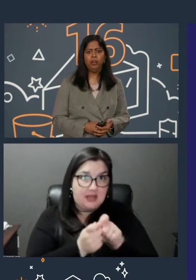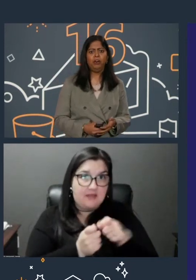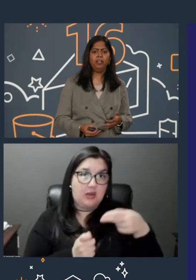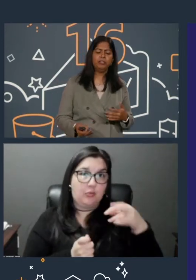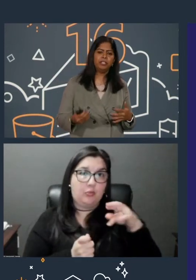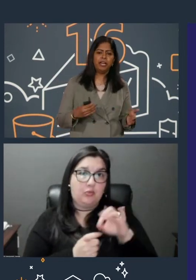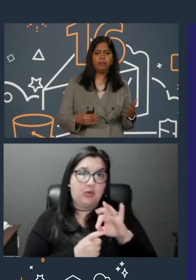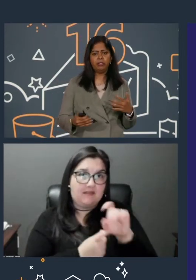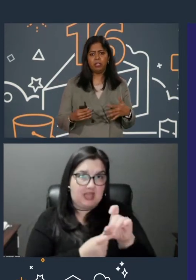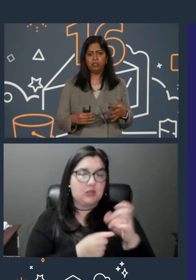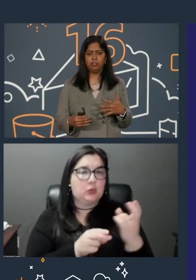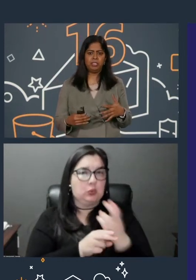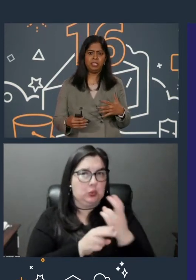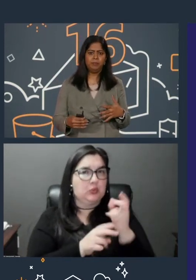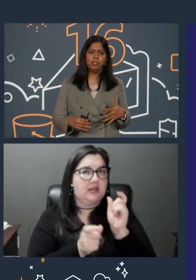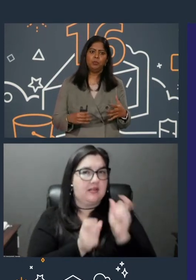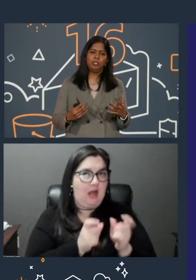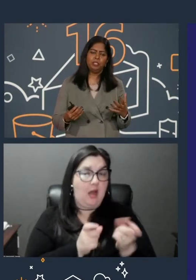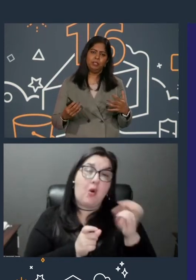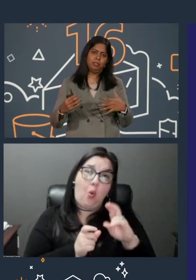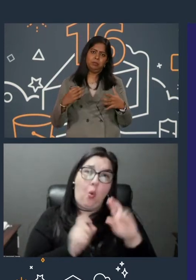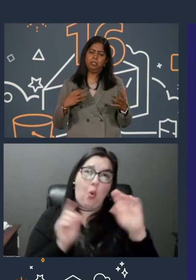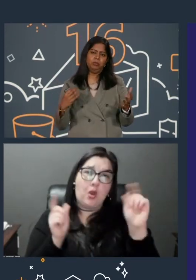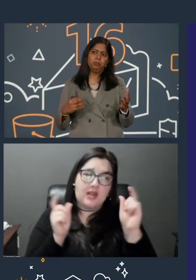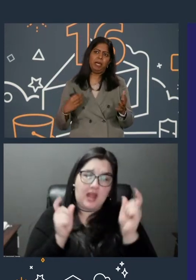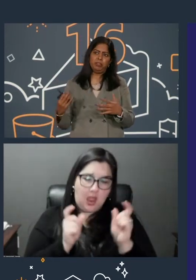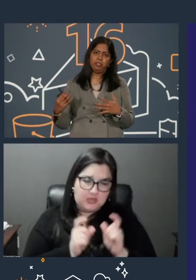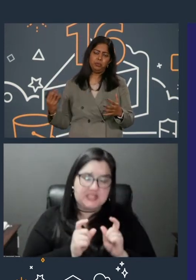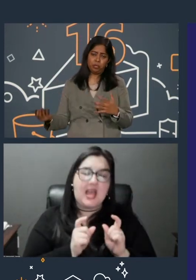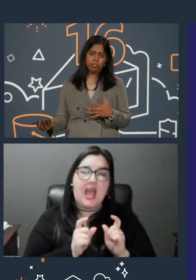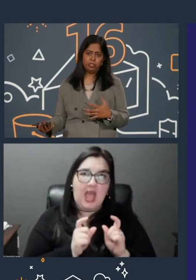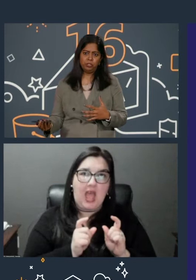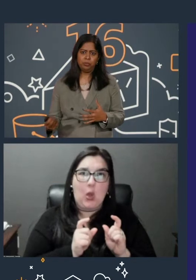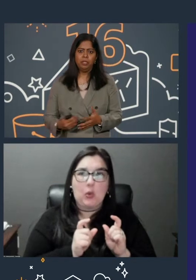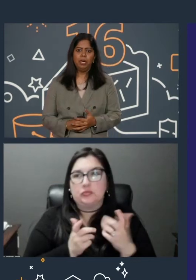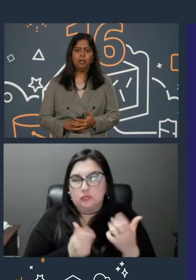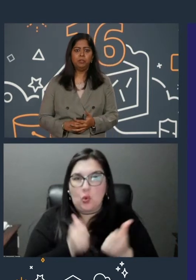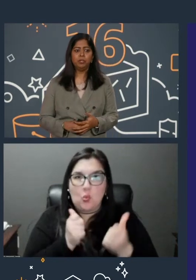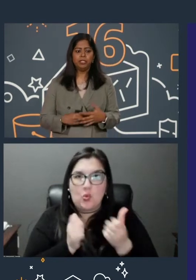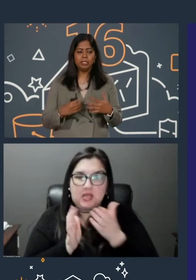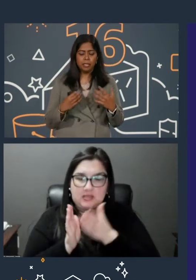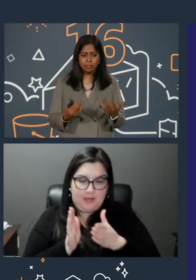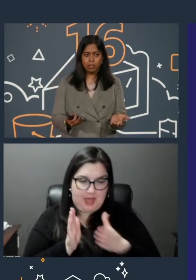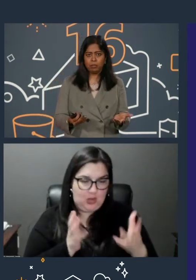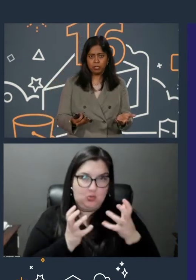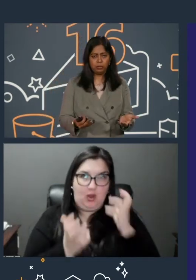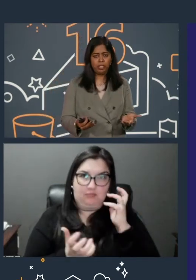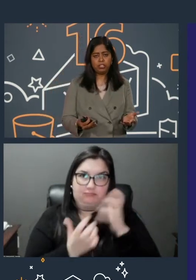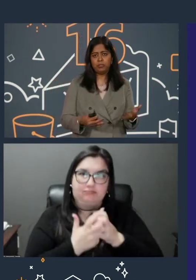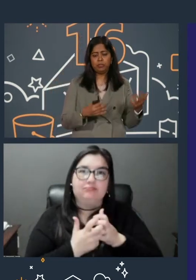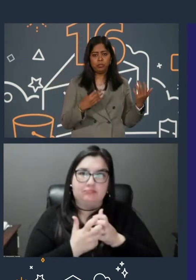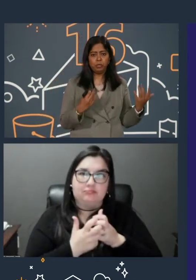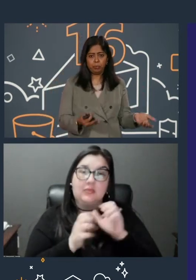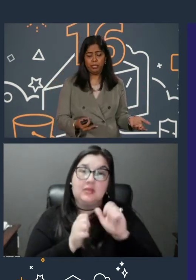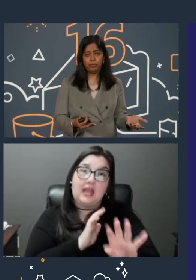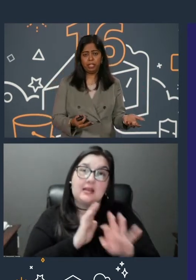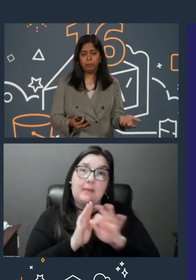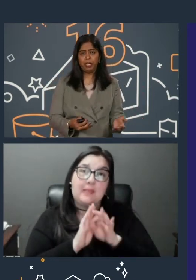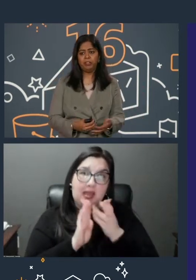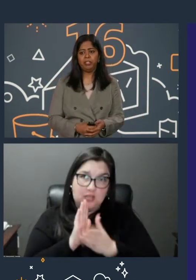Or you can narrow down to see which, you know, pattern you want to do. You can select object creation if you do a pre-defined pattern,